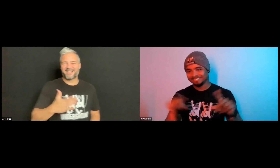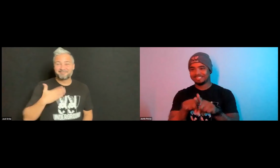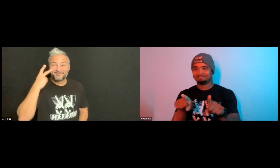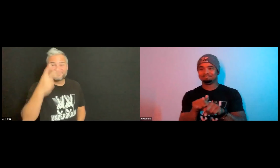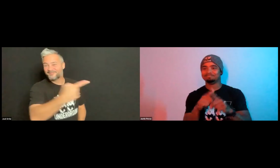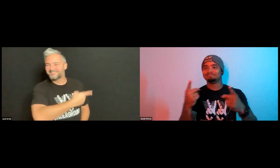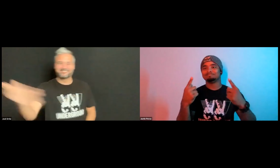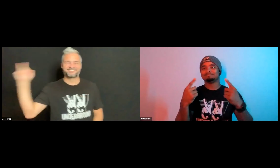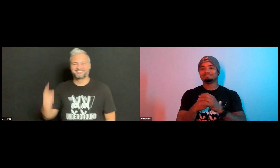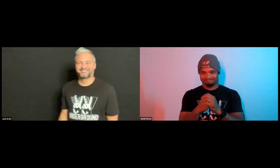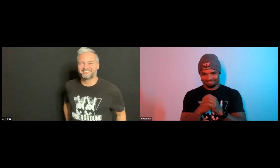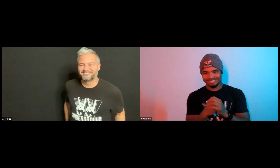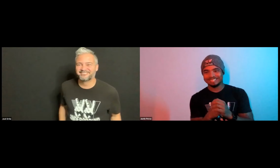Great.